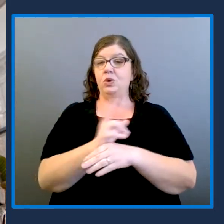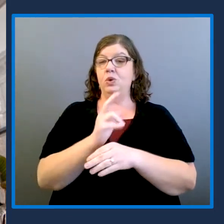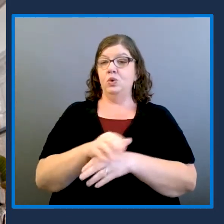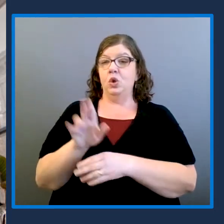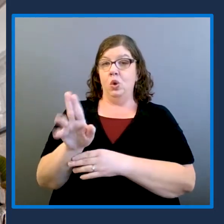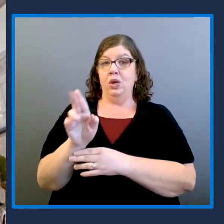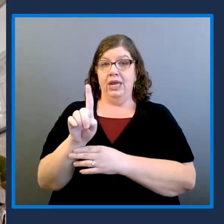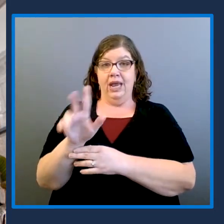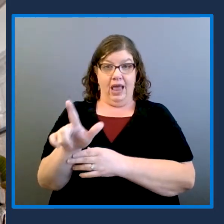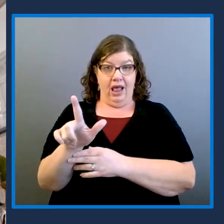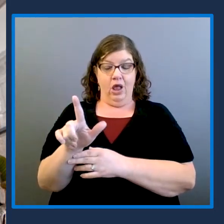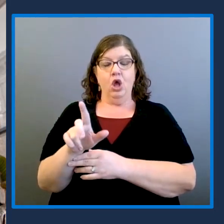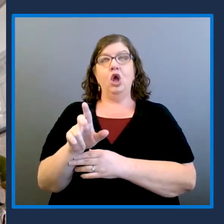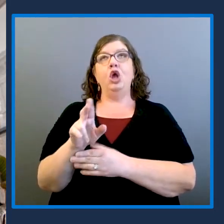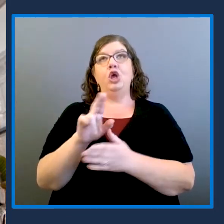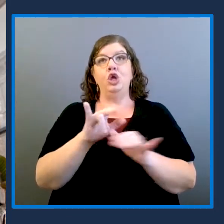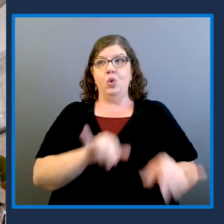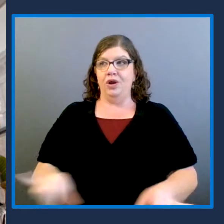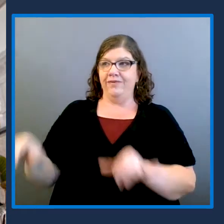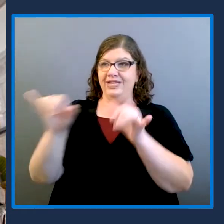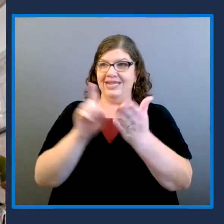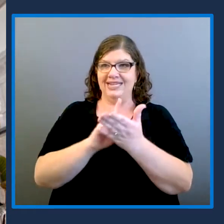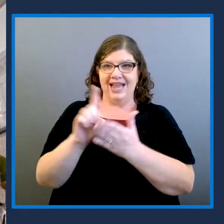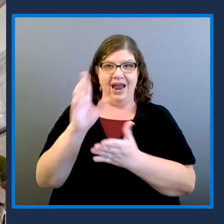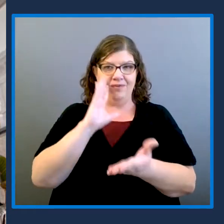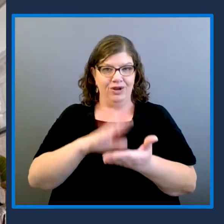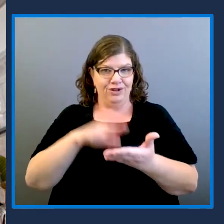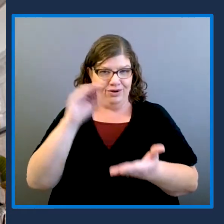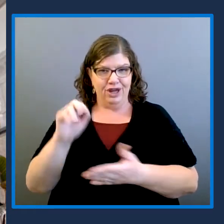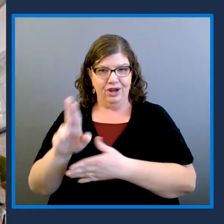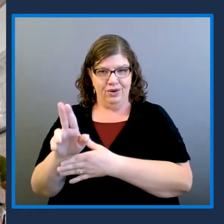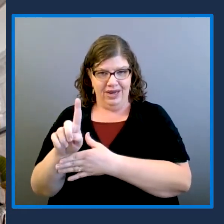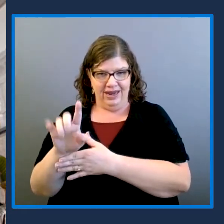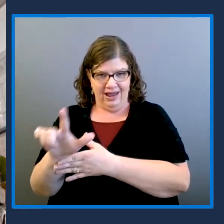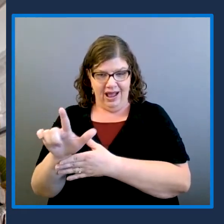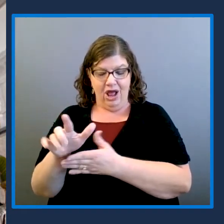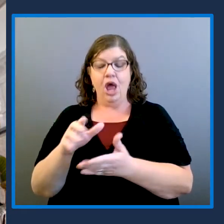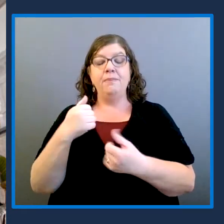being able to use the udl or universal design for learning ensures that students in both